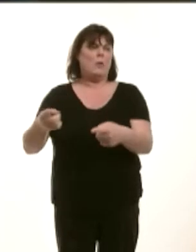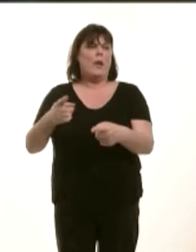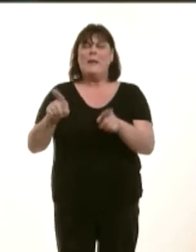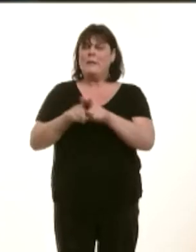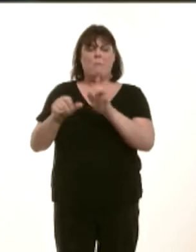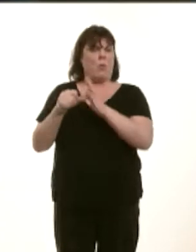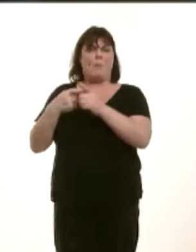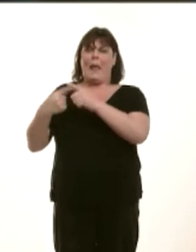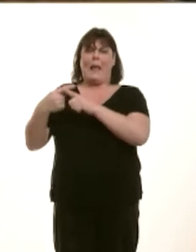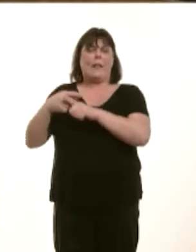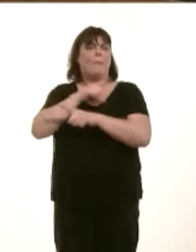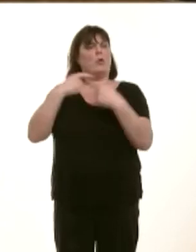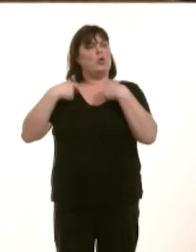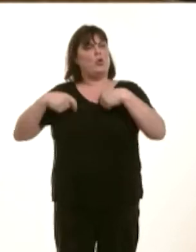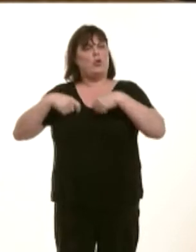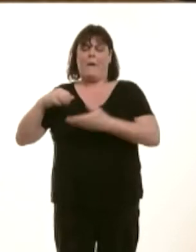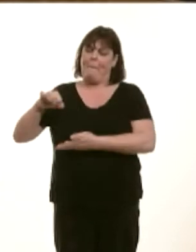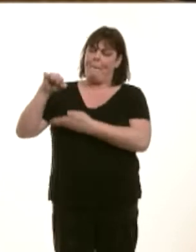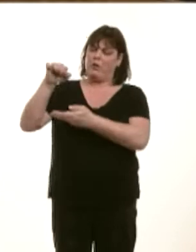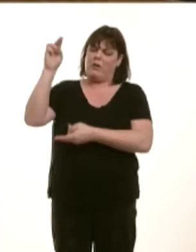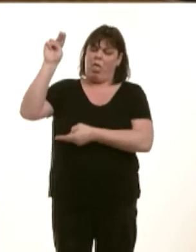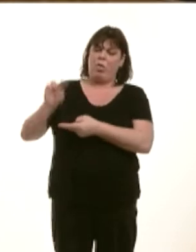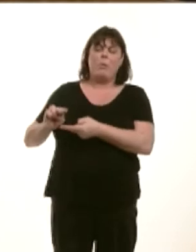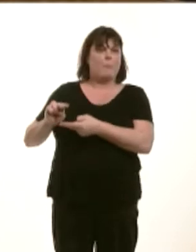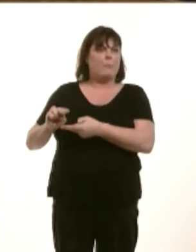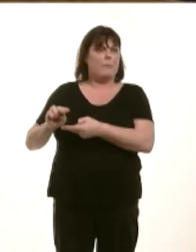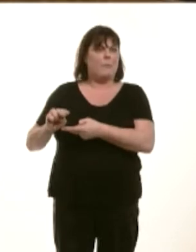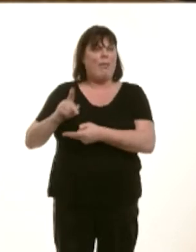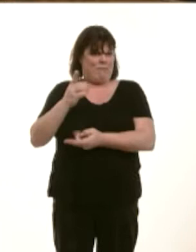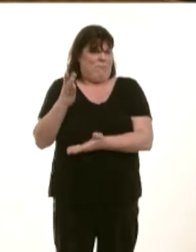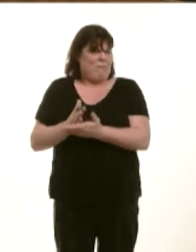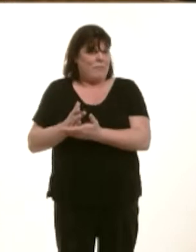social servicesí budgets are being cut. It is a fact that we have more beds per head